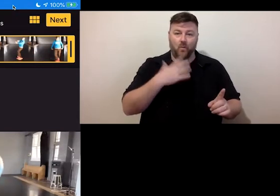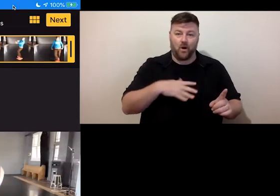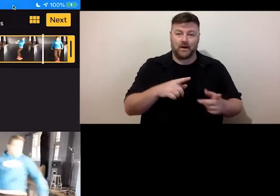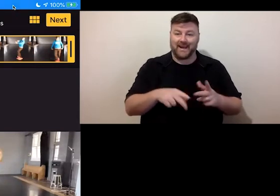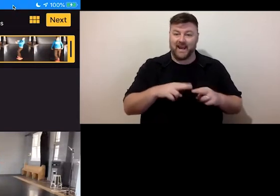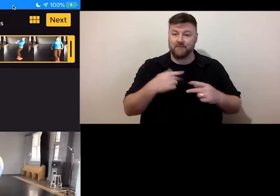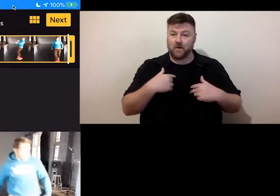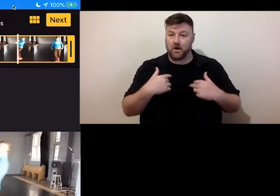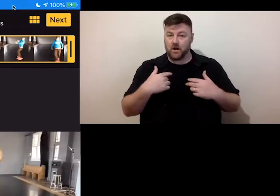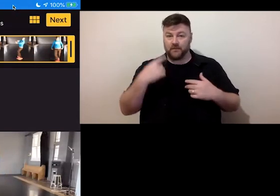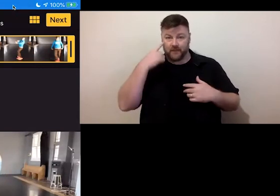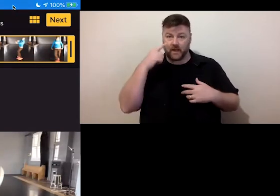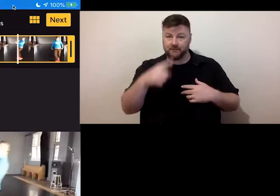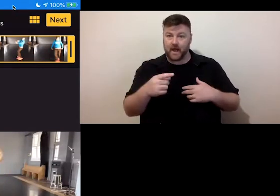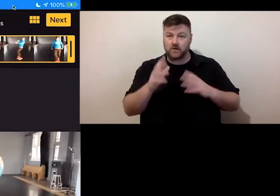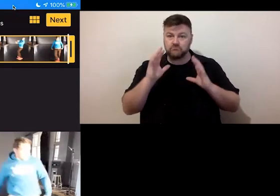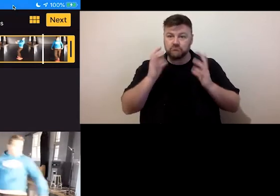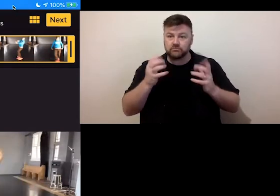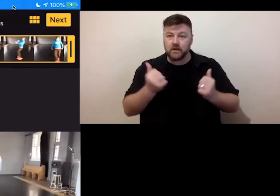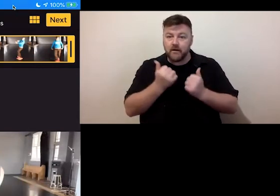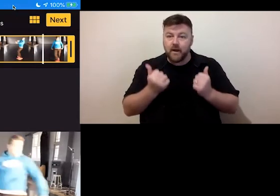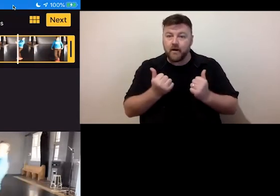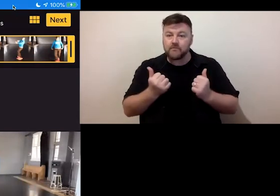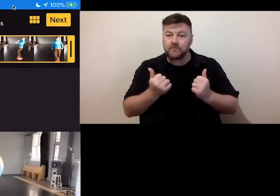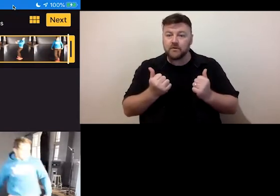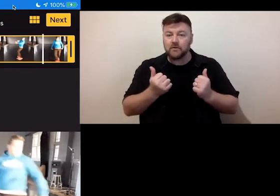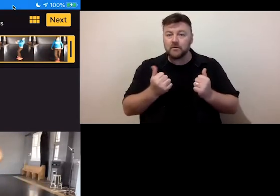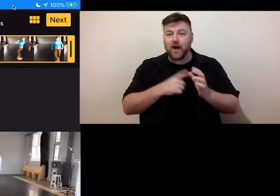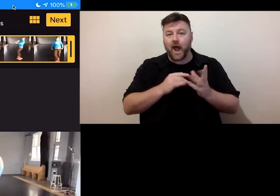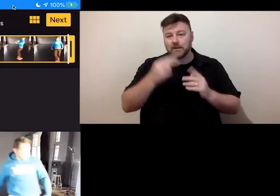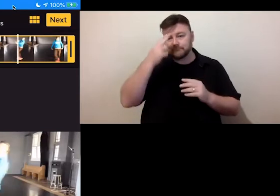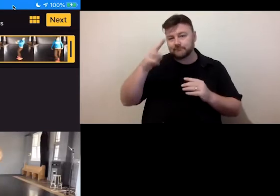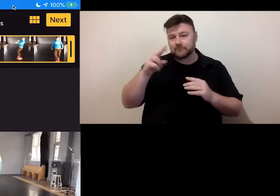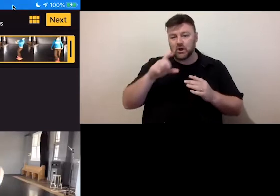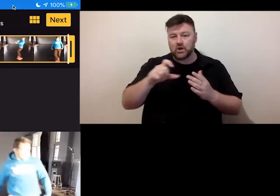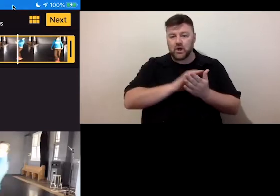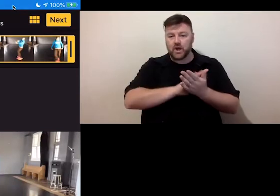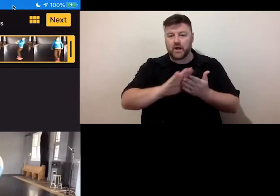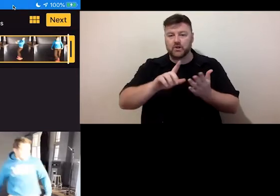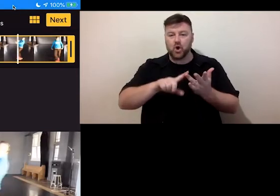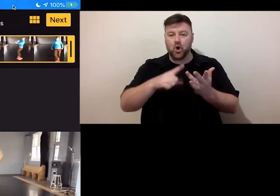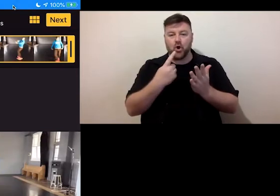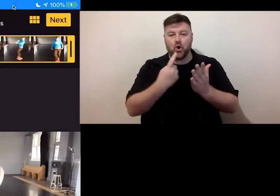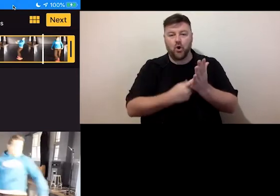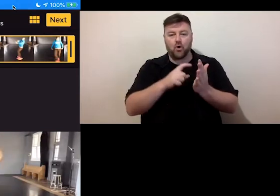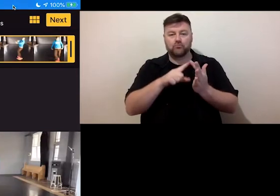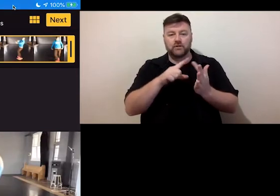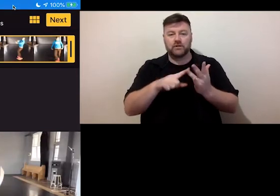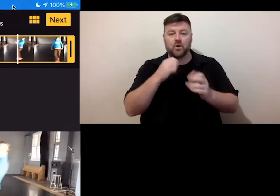compelling enough to be called a choreography?" And, "Is this compelling enough to take up people's time when I send it to them?